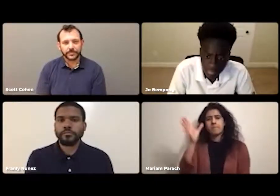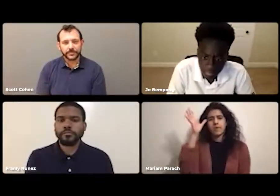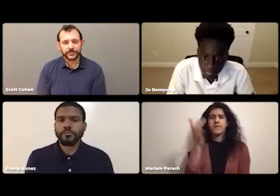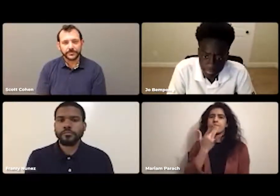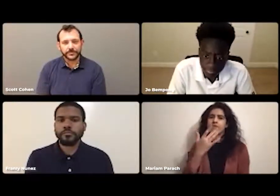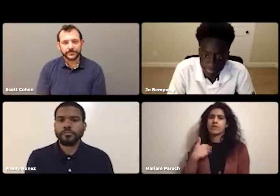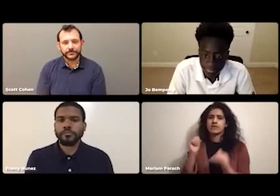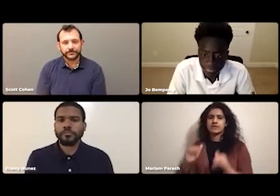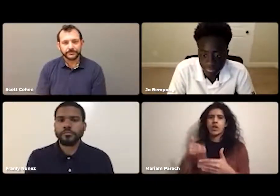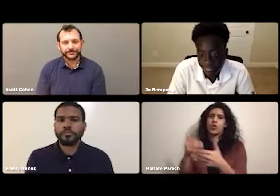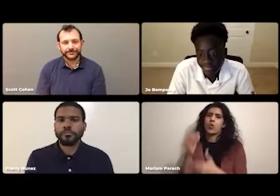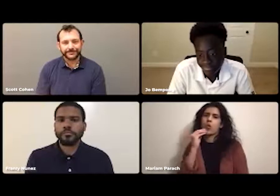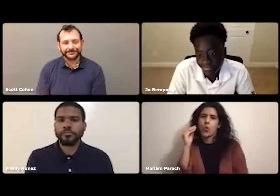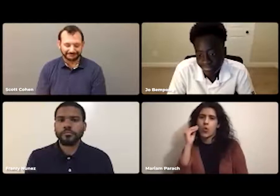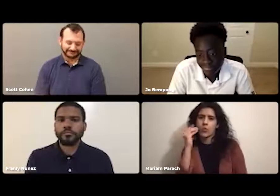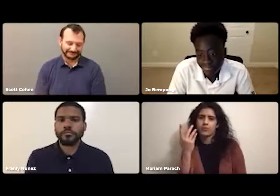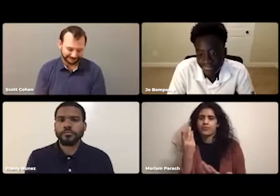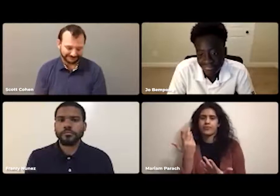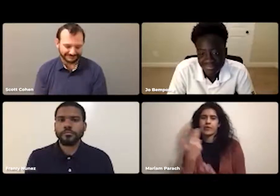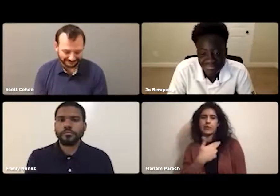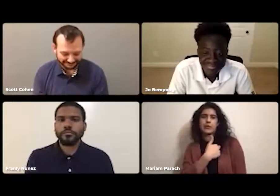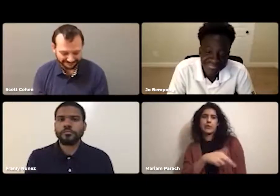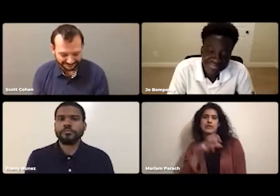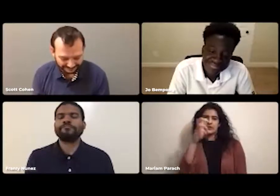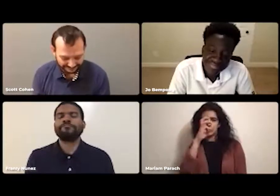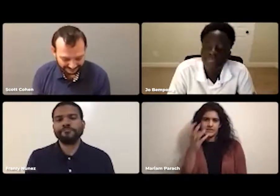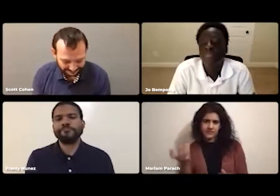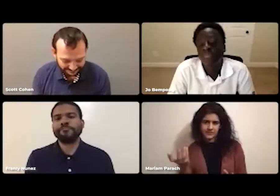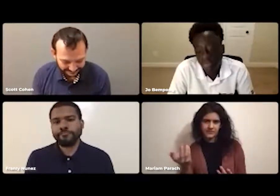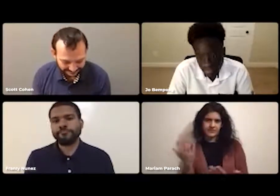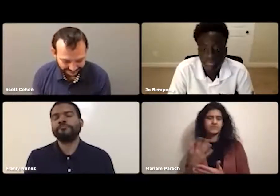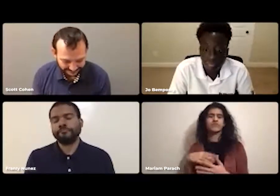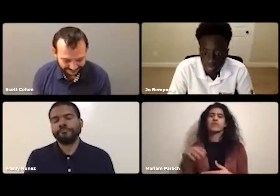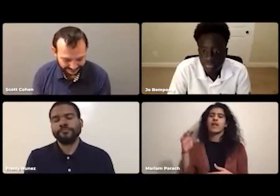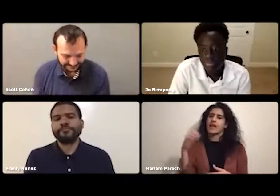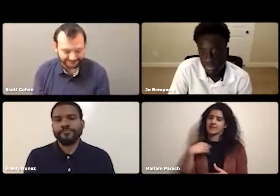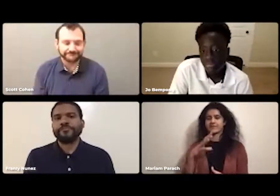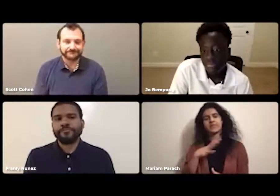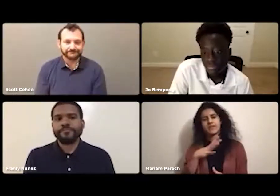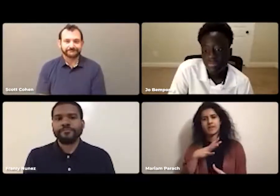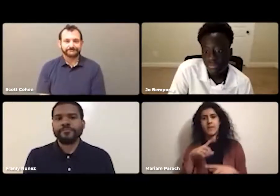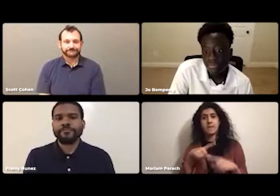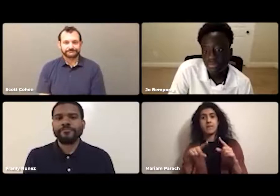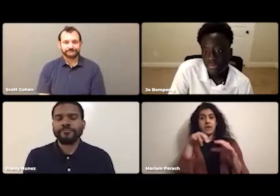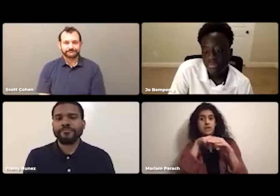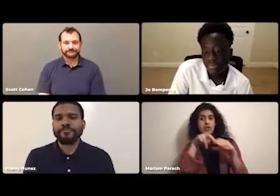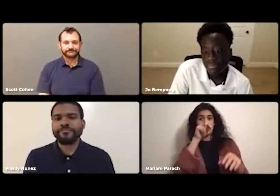My parents preferred I stay close to home. That's based on our religion.